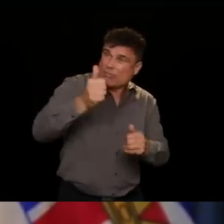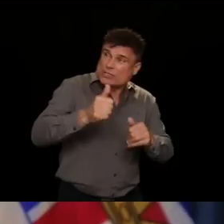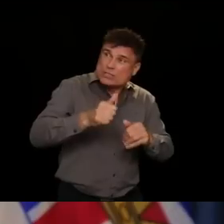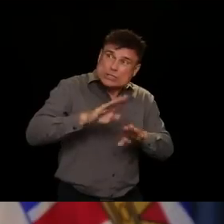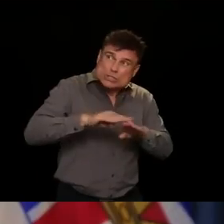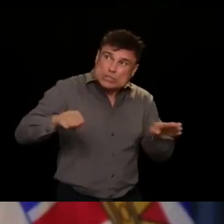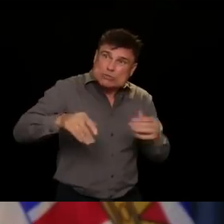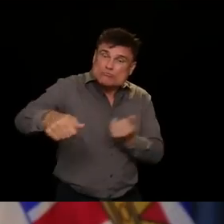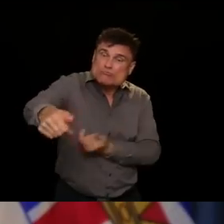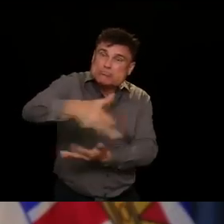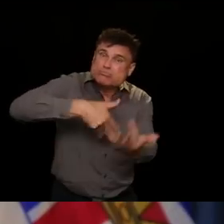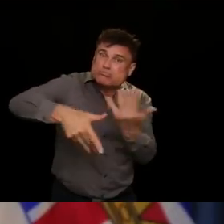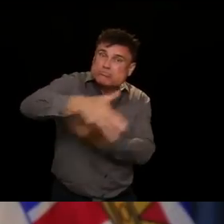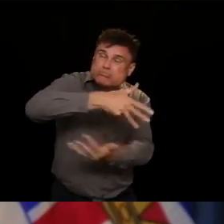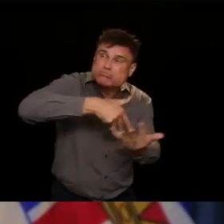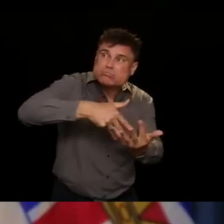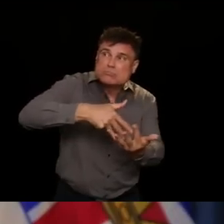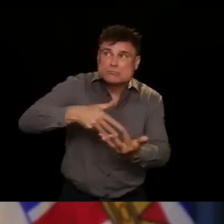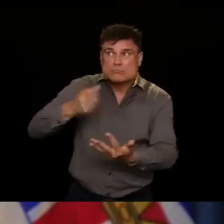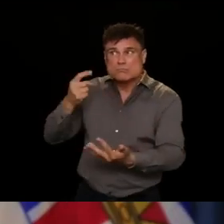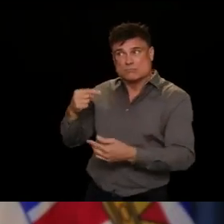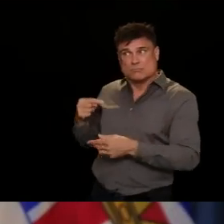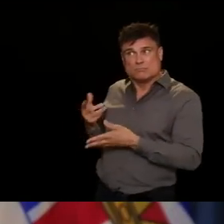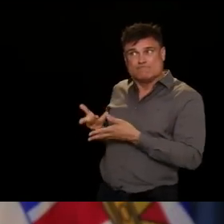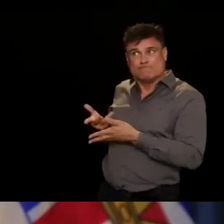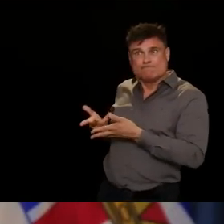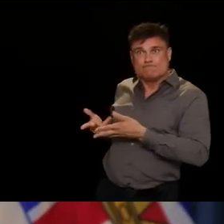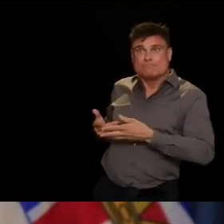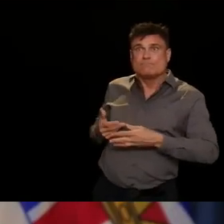children and someone in a household with cancer. Can we let kids play with other kids and be